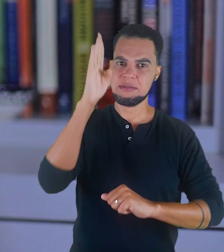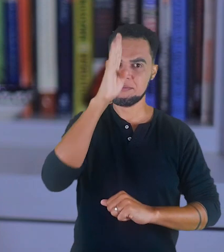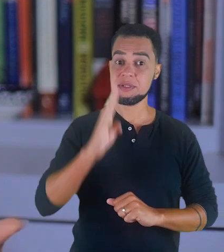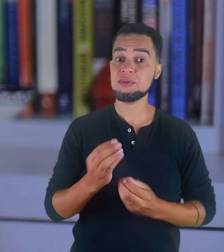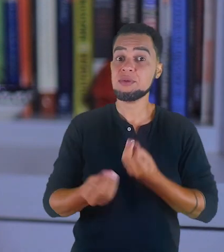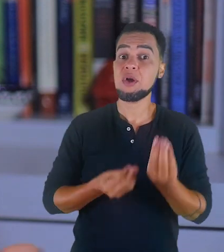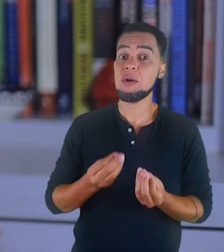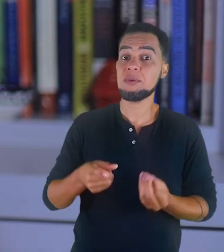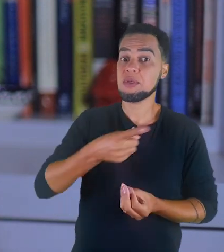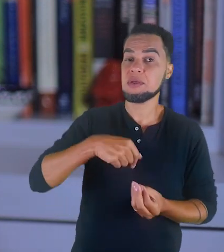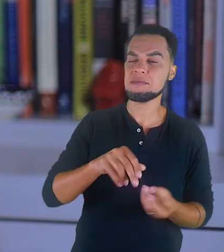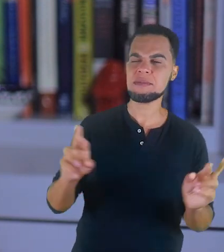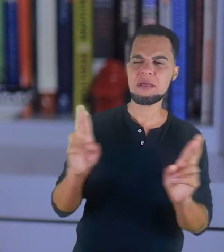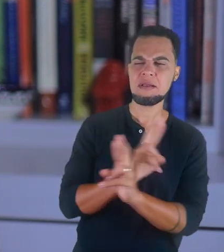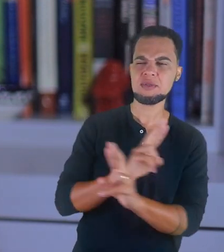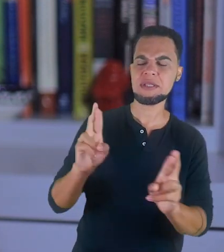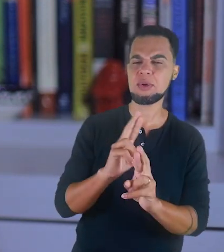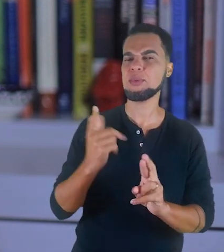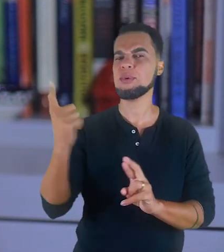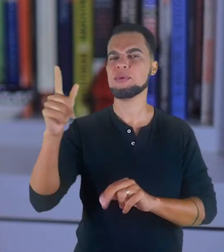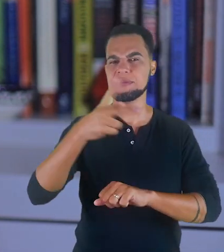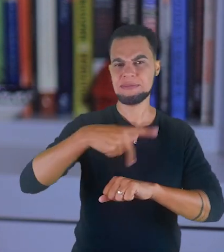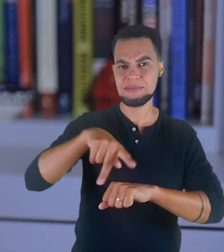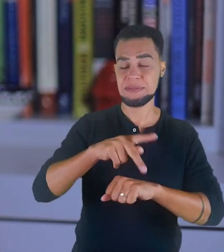and in how we are going to relate to these other countries,